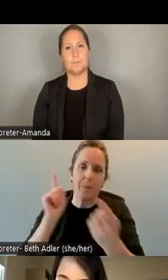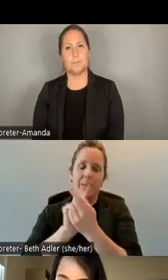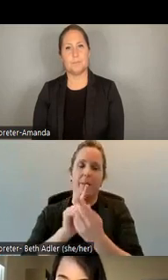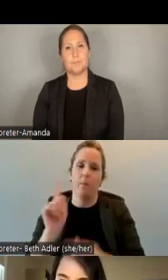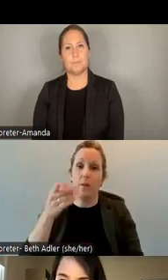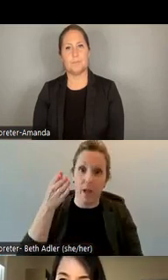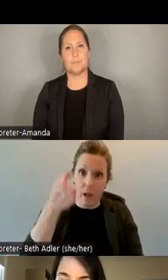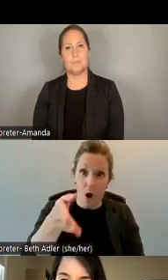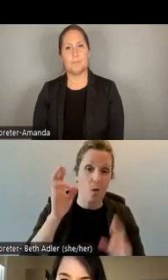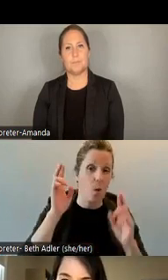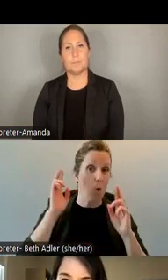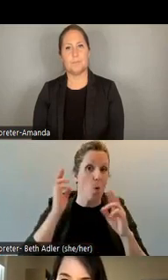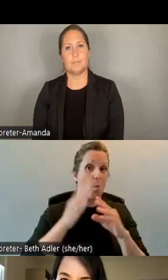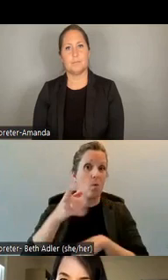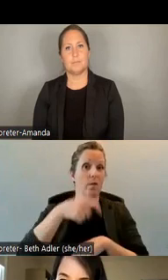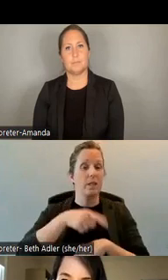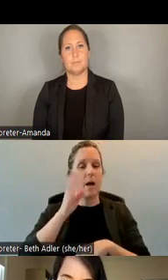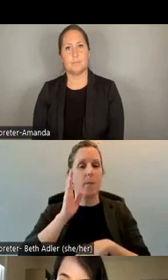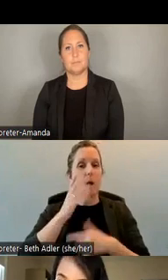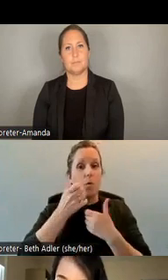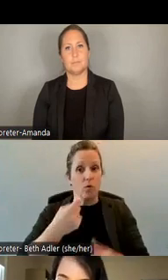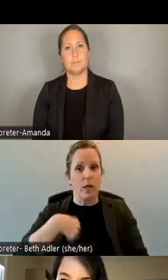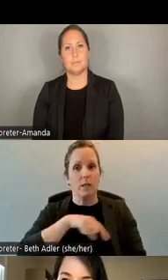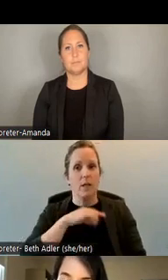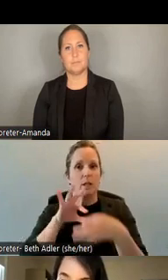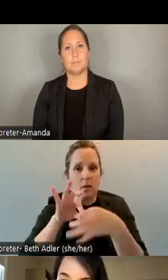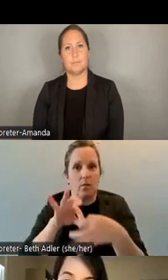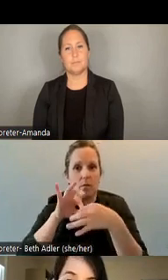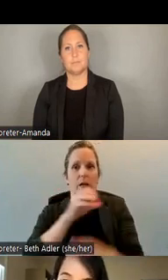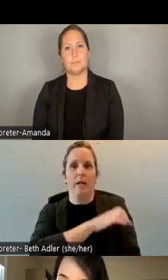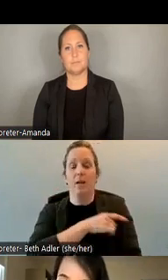where they trust us enough to engage clinically sometimes this can take days sometimes this can